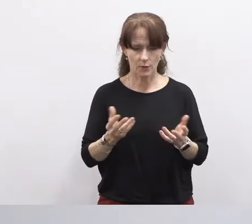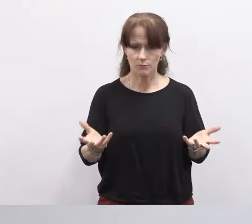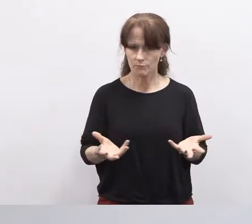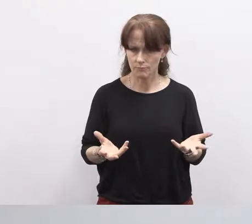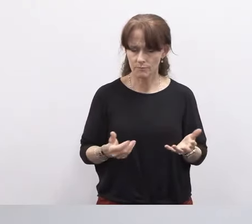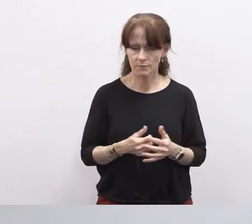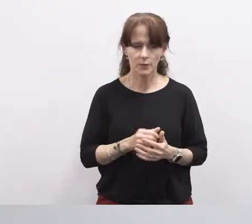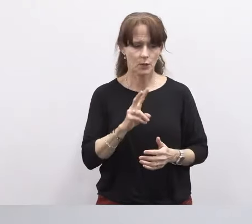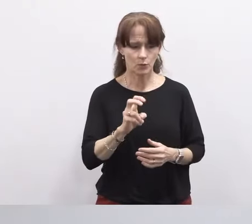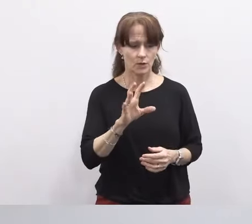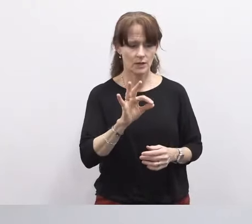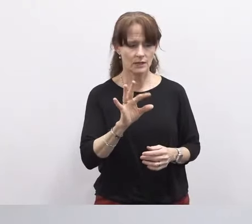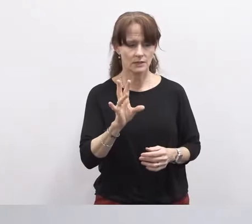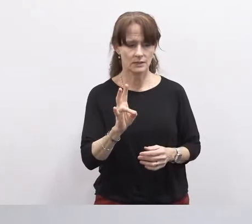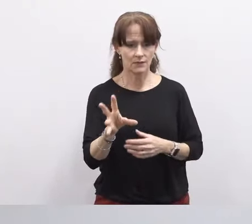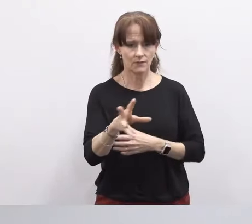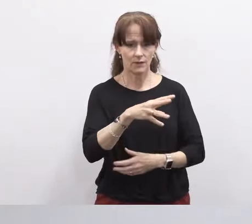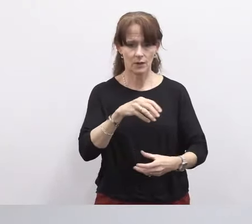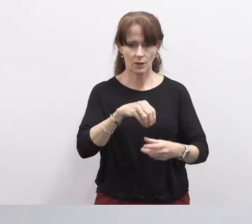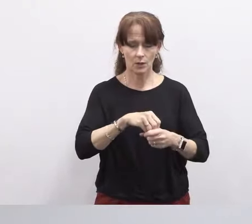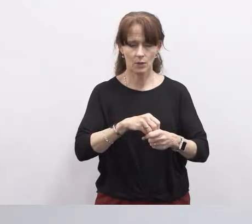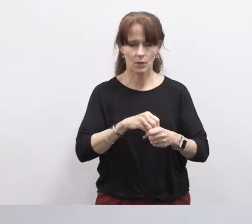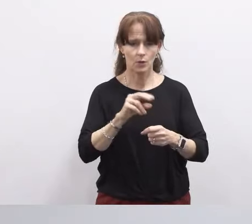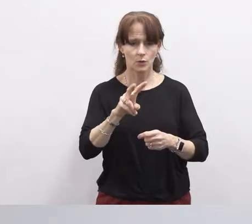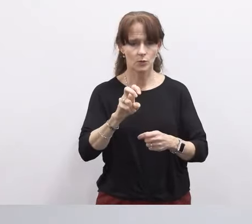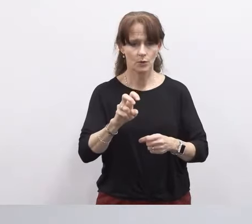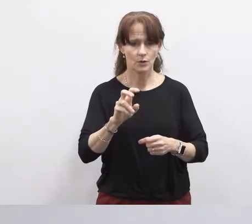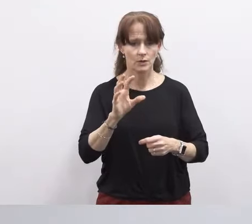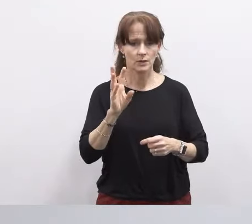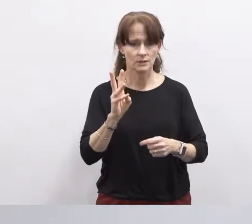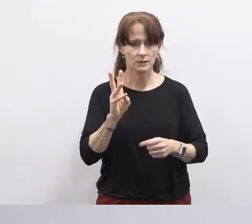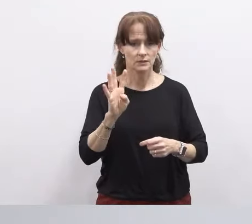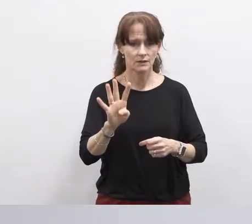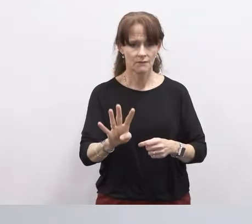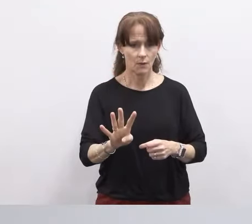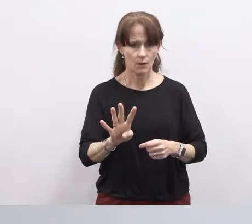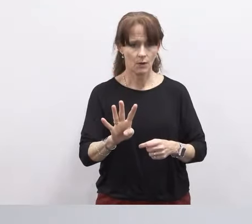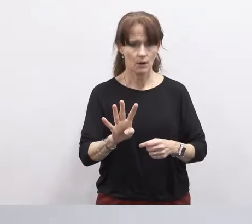297 is inclusive of 264 special contract